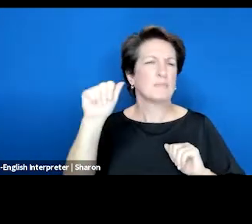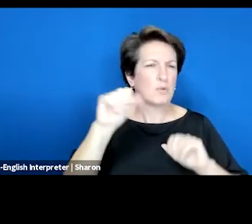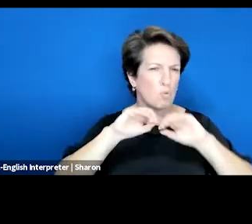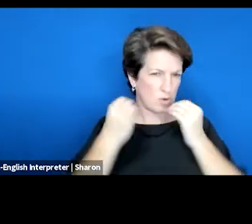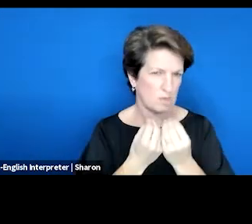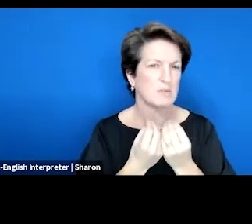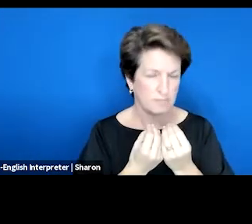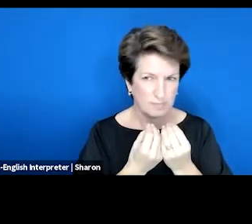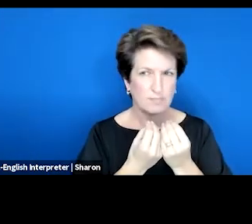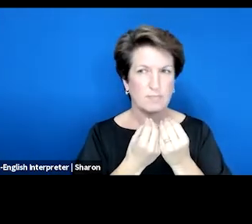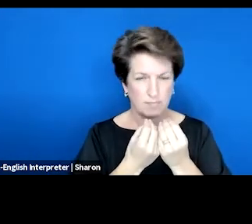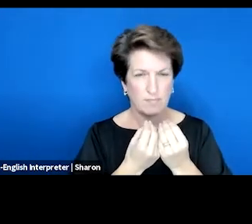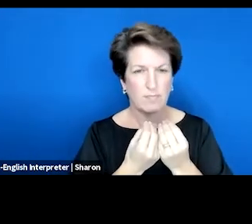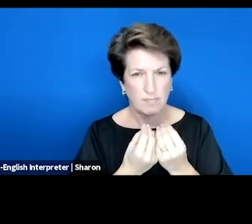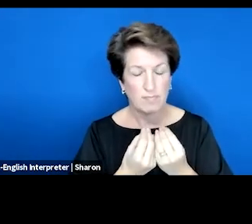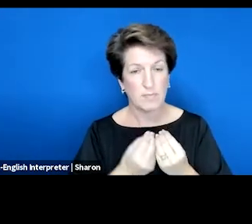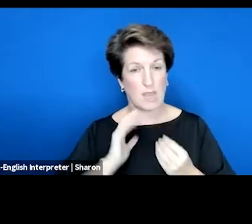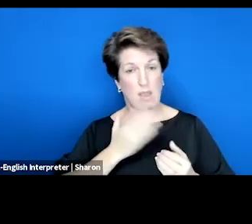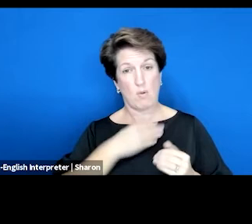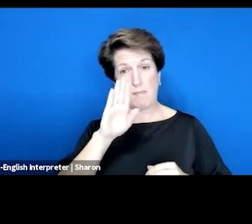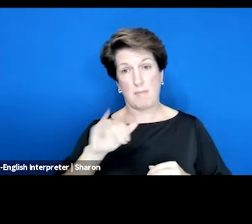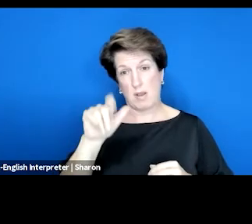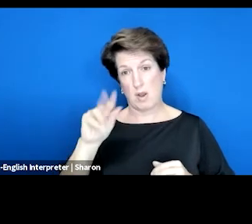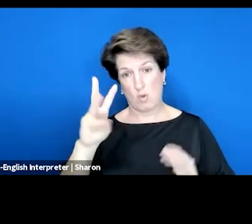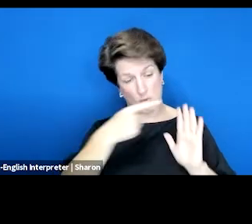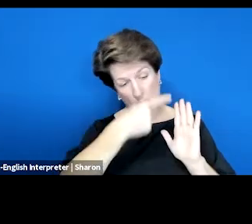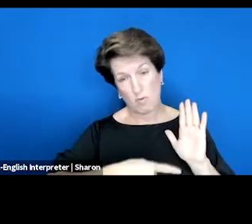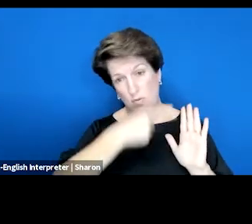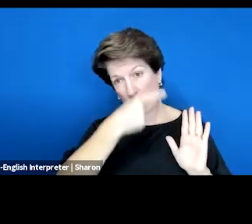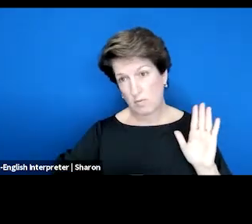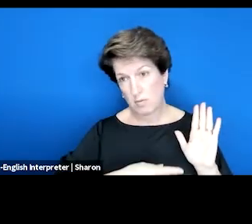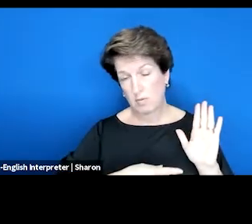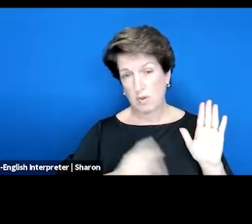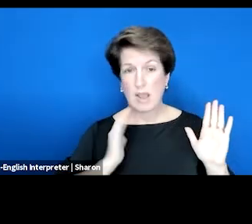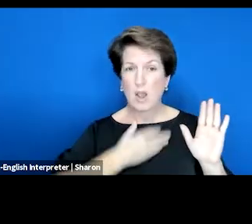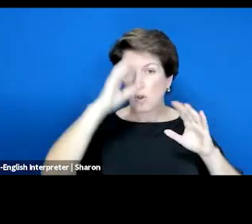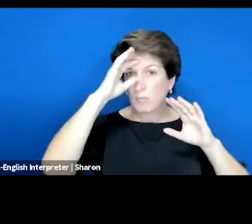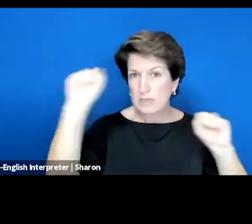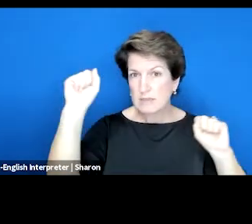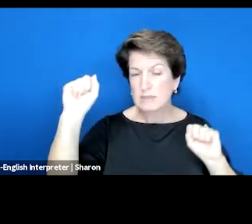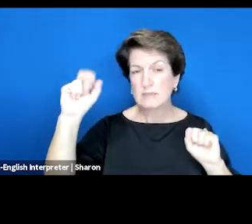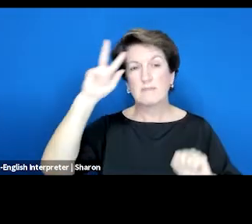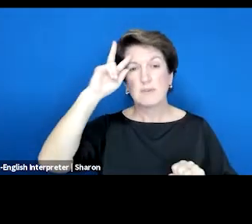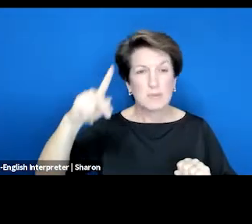sits, very much in partnership with community members and community organizations. Just so you know,